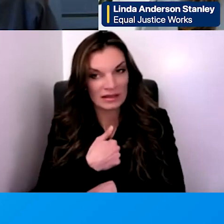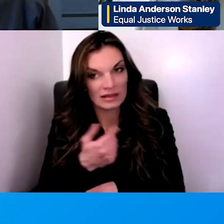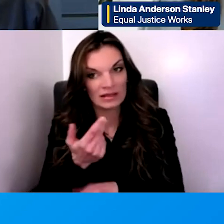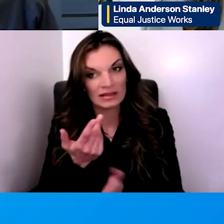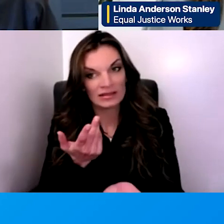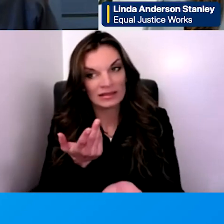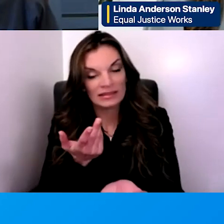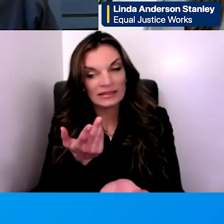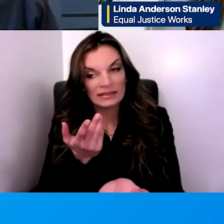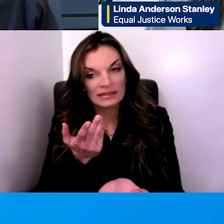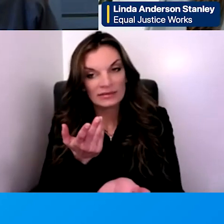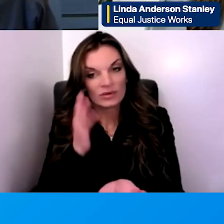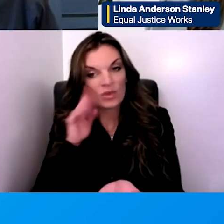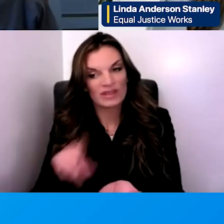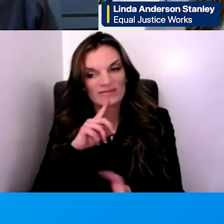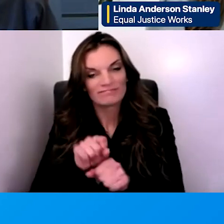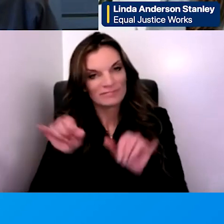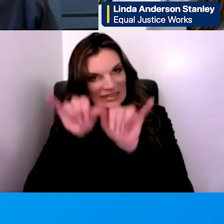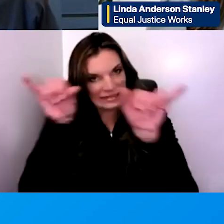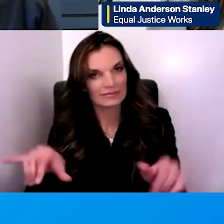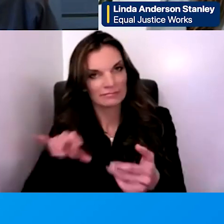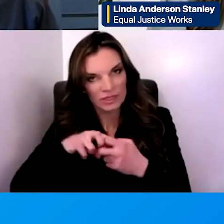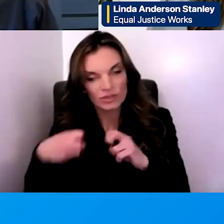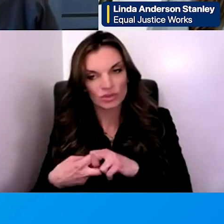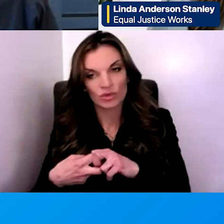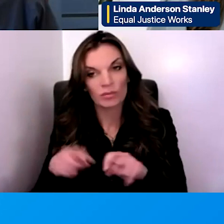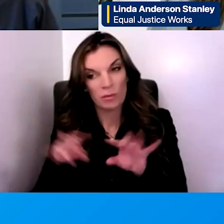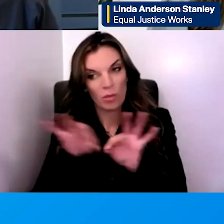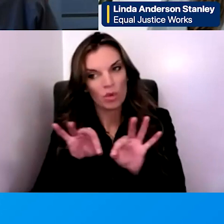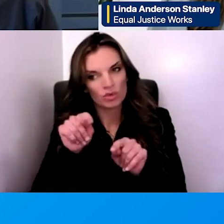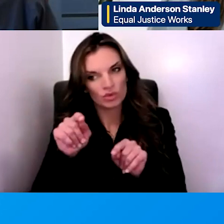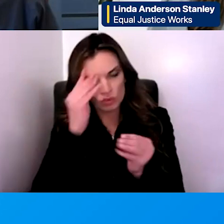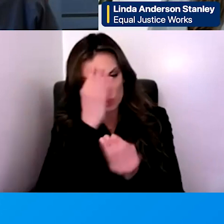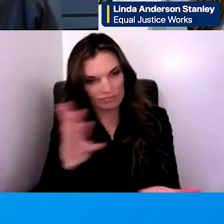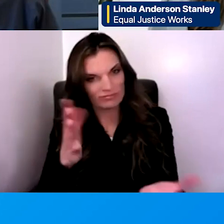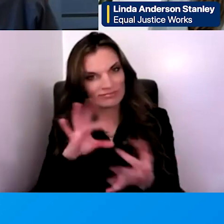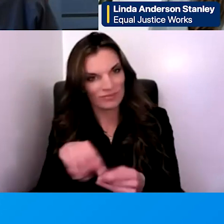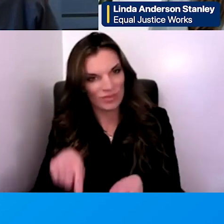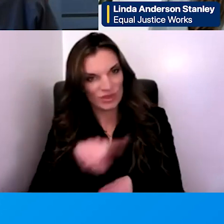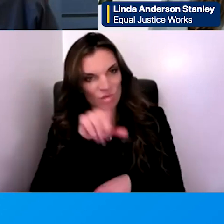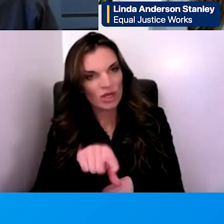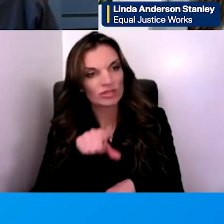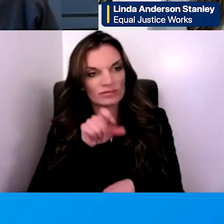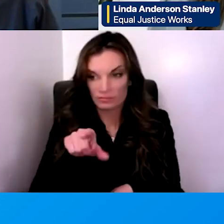this systemic issue here. But the knowledge about this trickiness of this question is becoming more and more widespread.